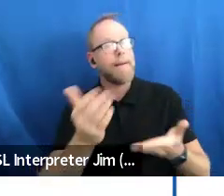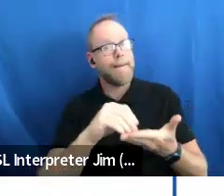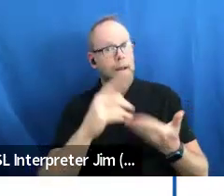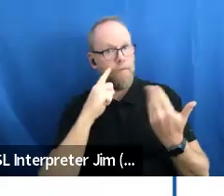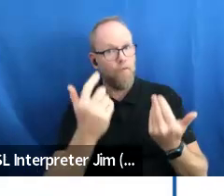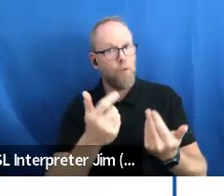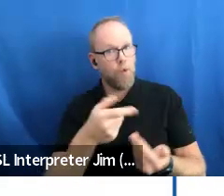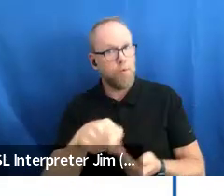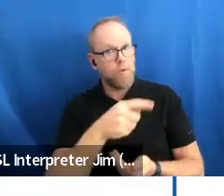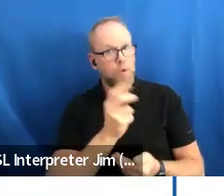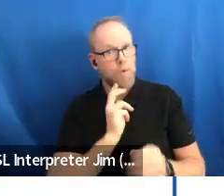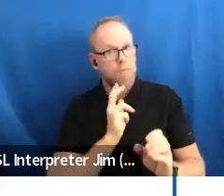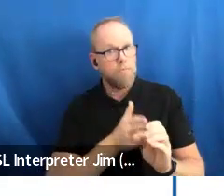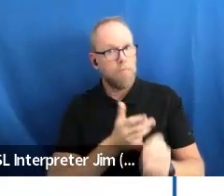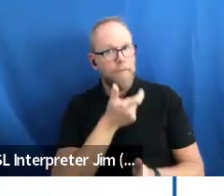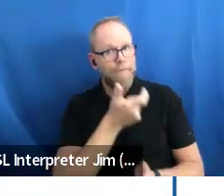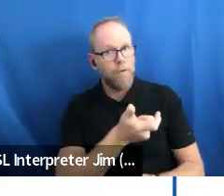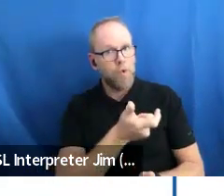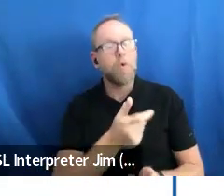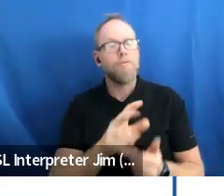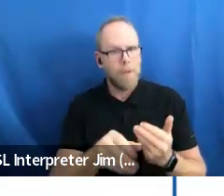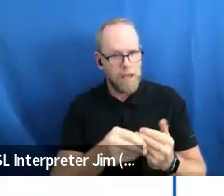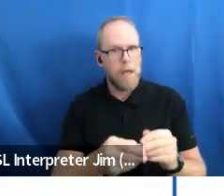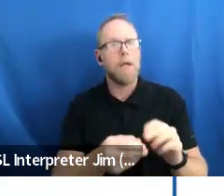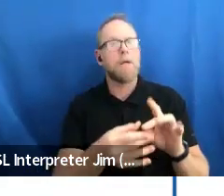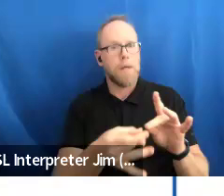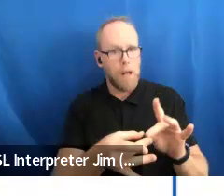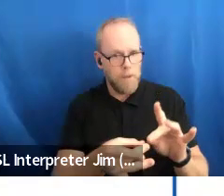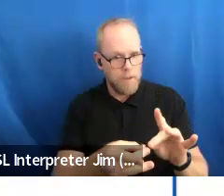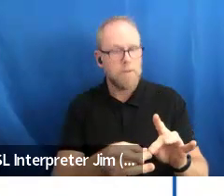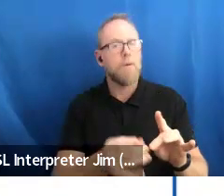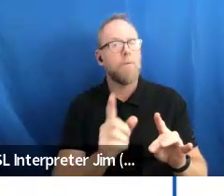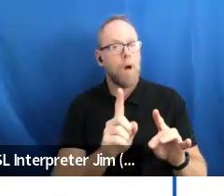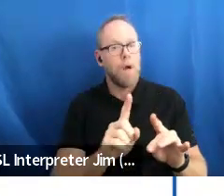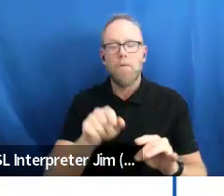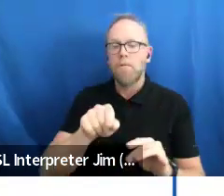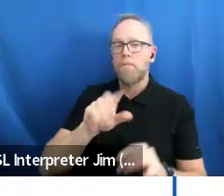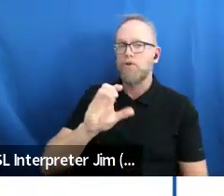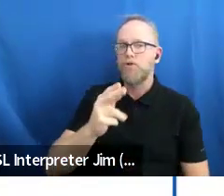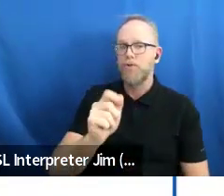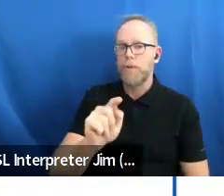It is visible to our panelists. If you would like a reminder on how